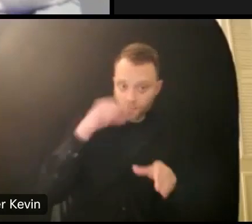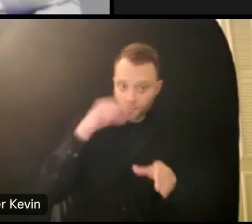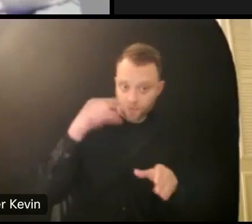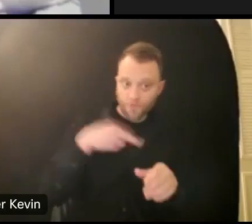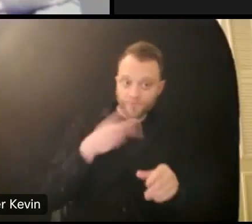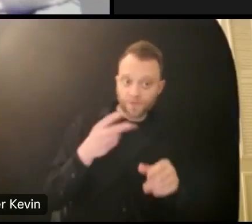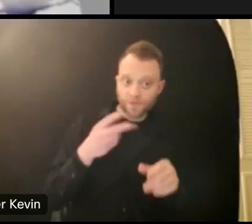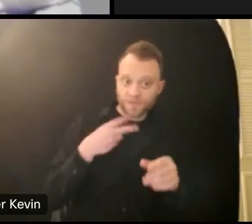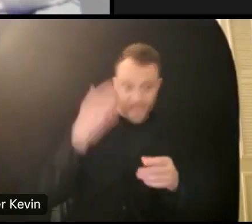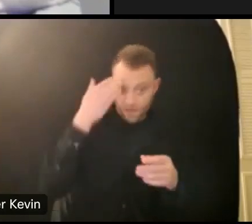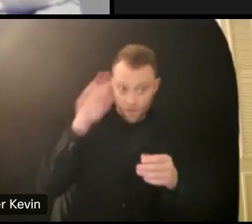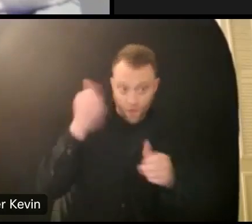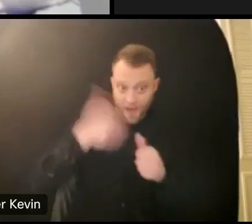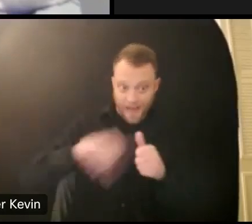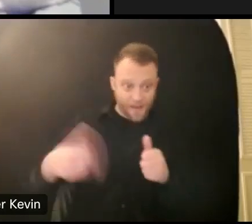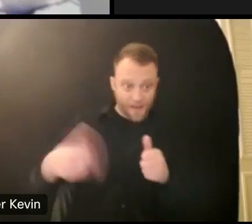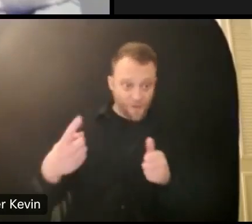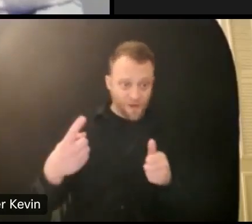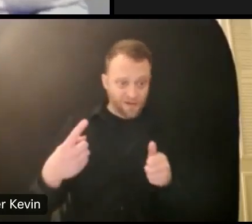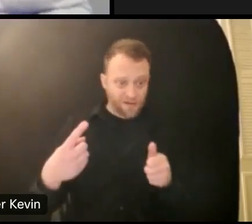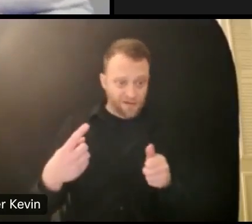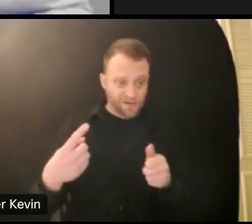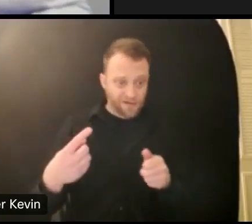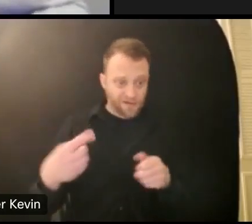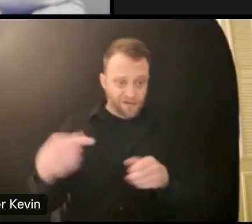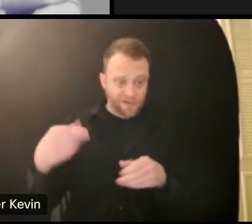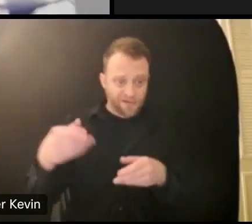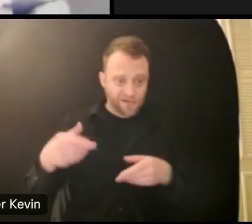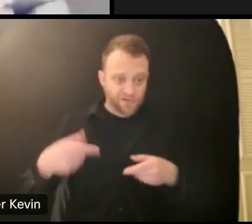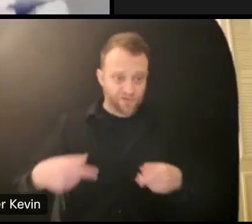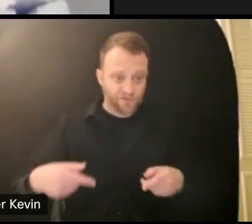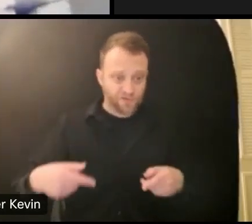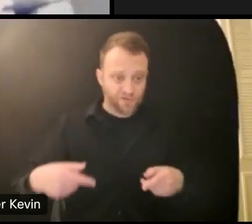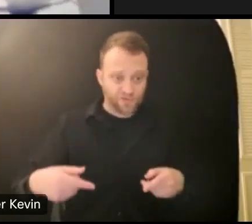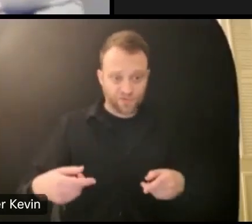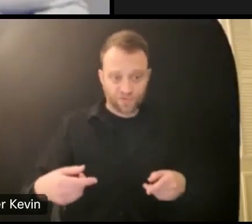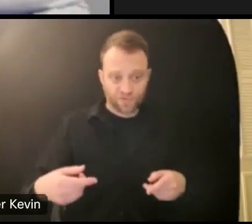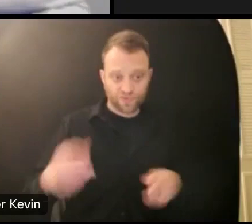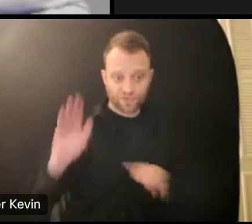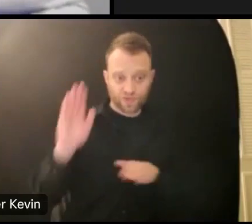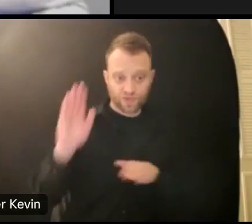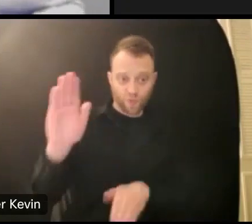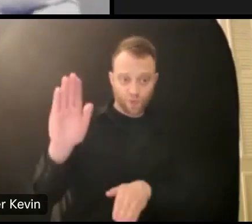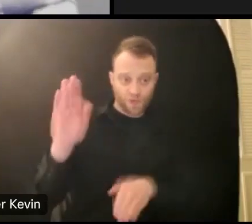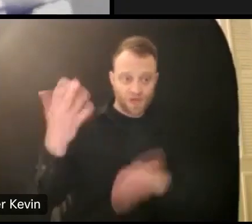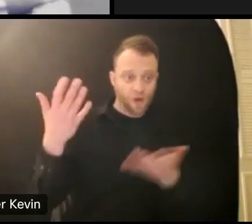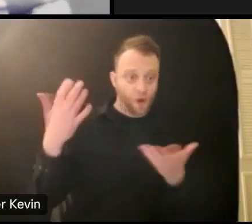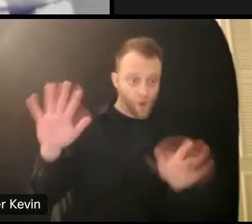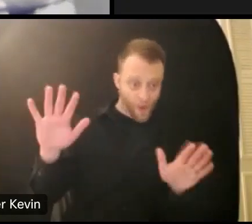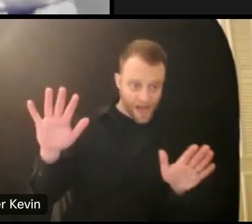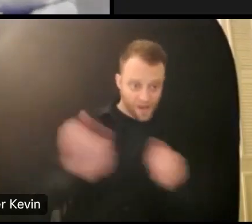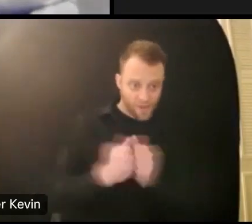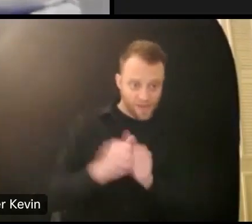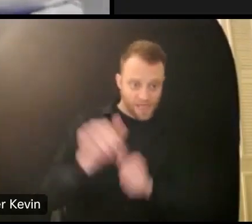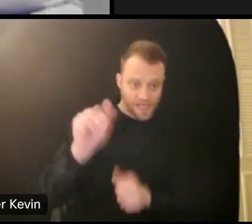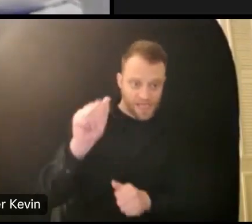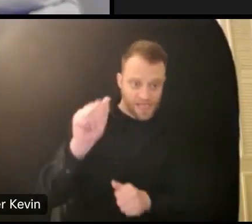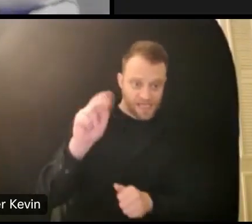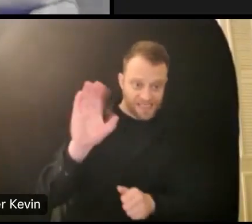has bought a second phone to use ANC. So I'm not sure what you were were talking about,